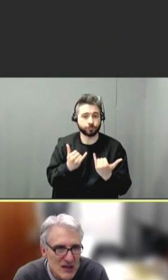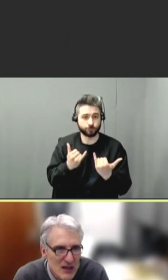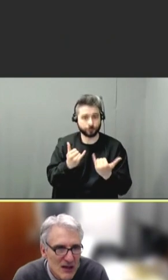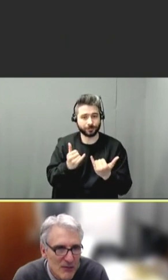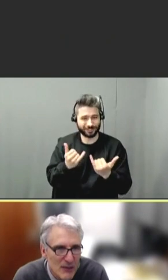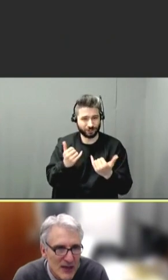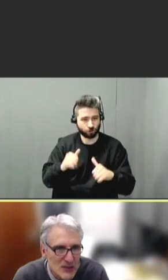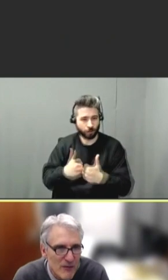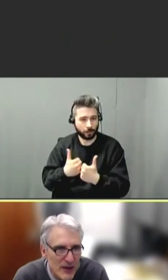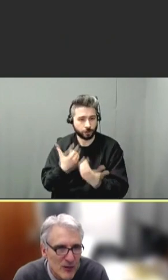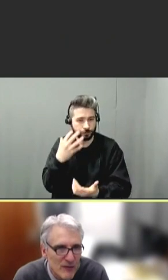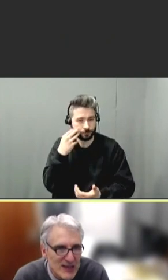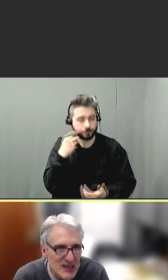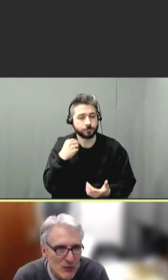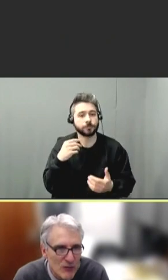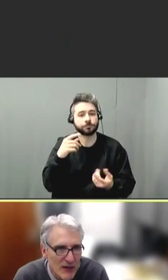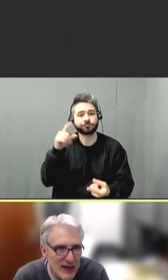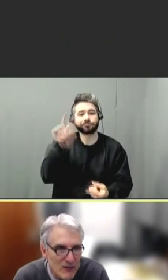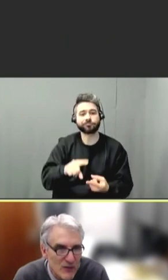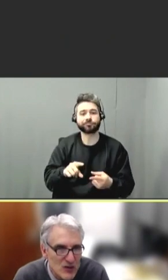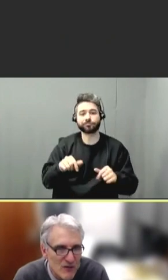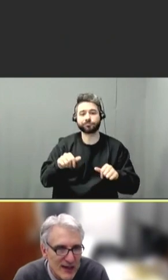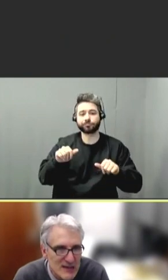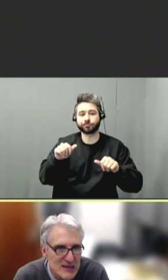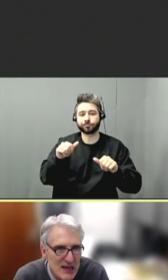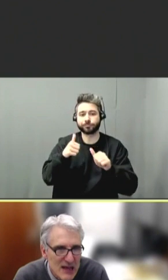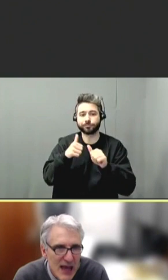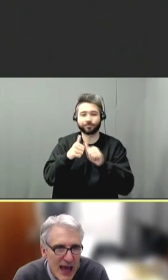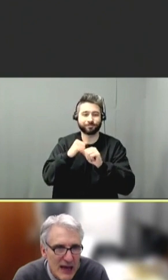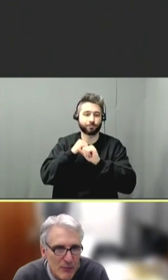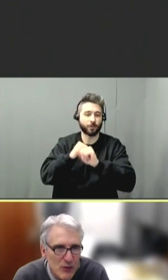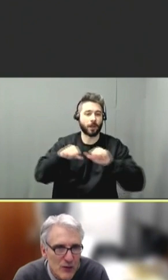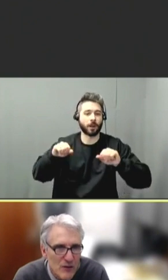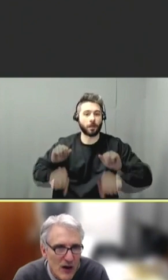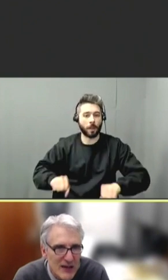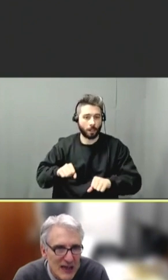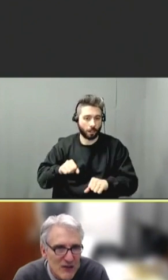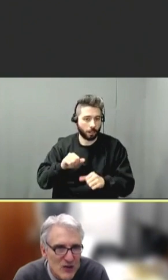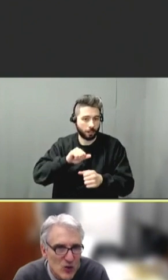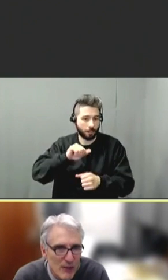minimize preventable vaccine-related adverse events, and improve all the individual